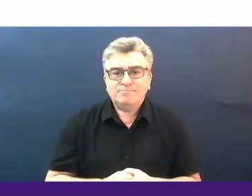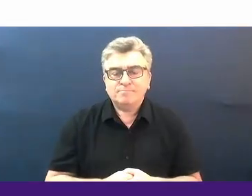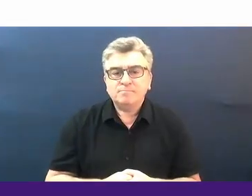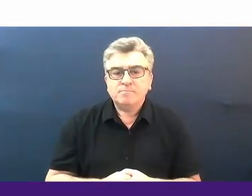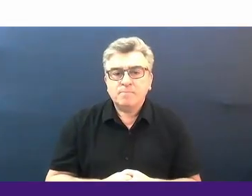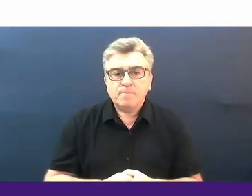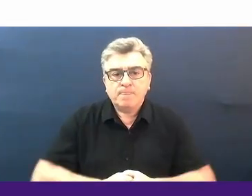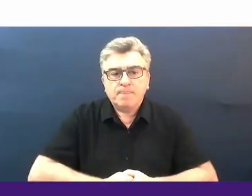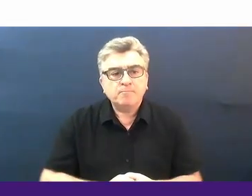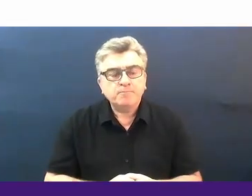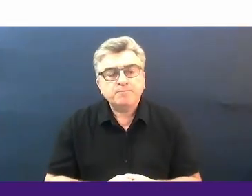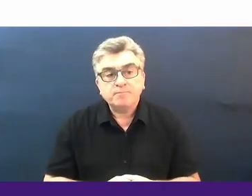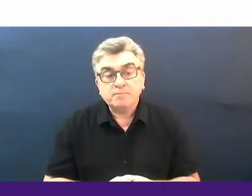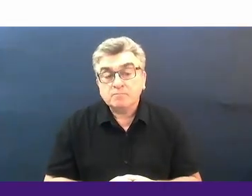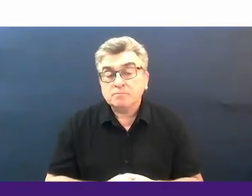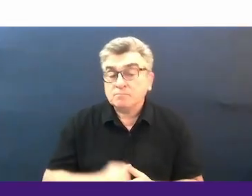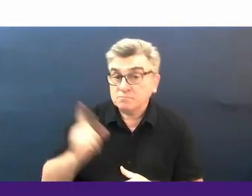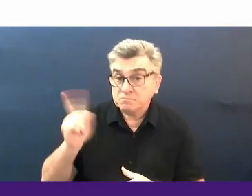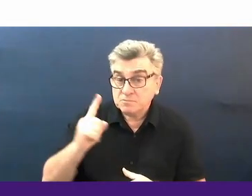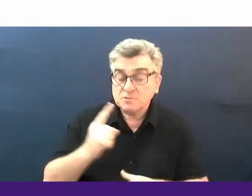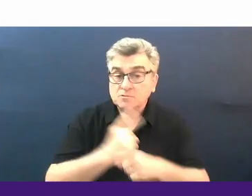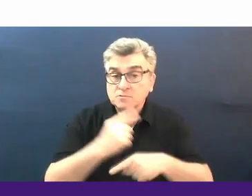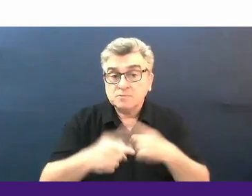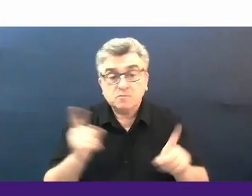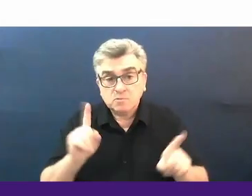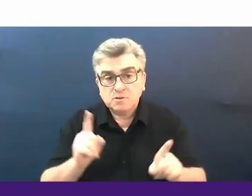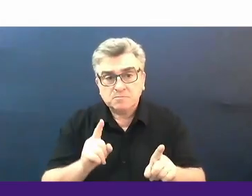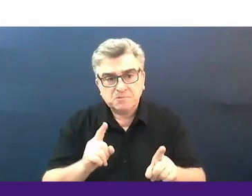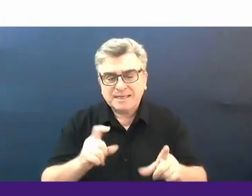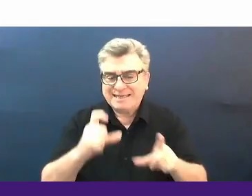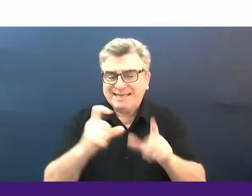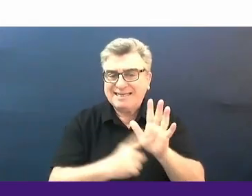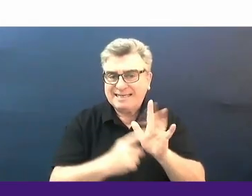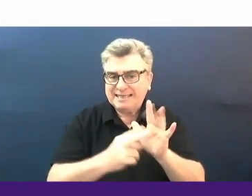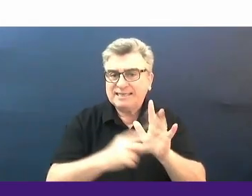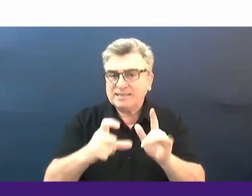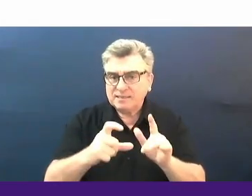Today, I'll be speaking about the Inclusive Care Clinic, which was a research pilot